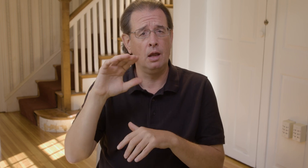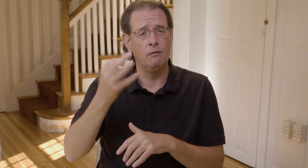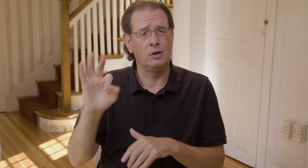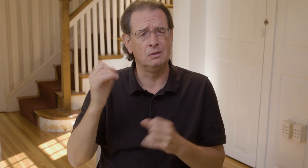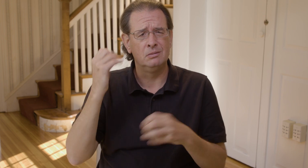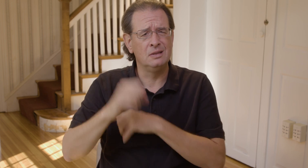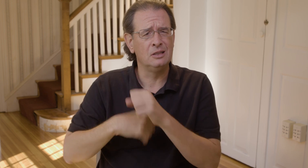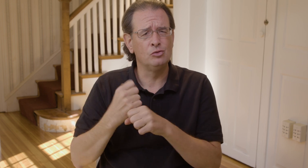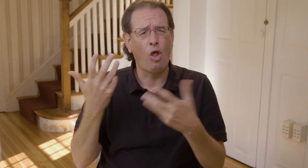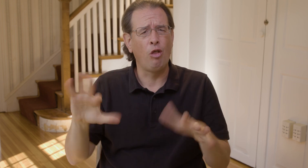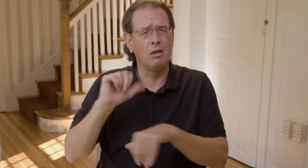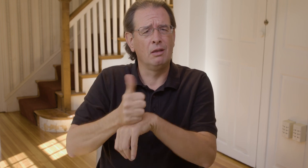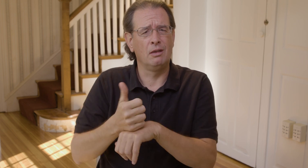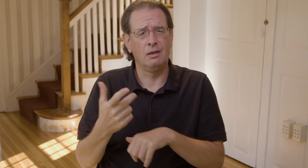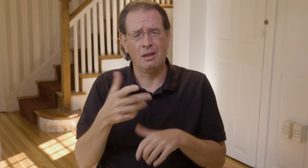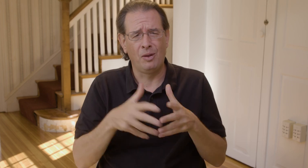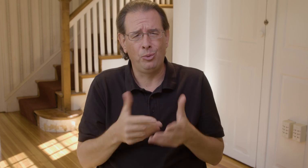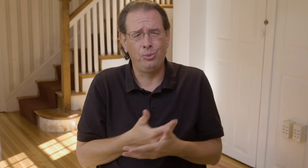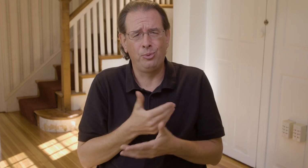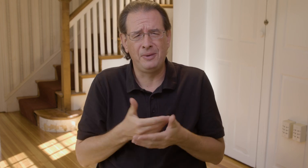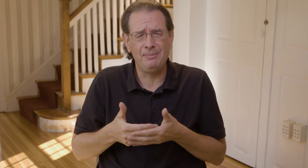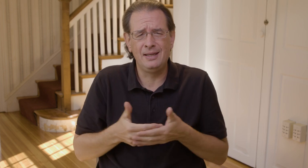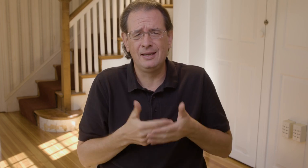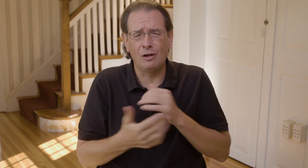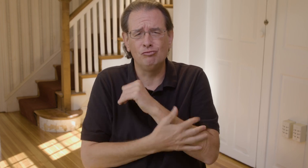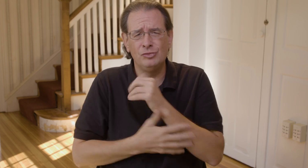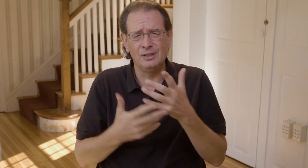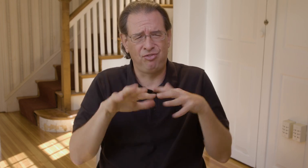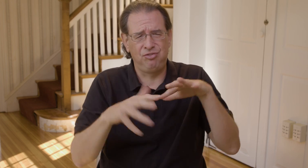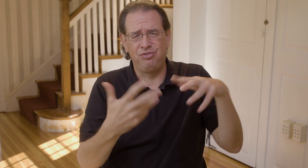France had already established their roads years ago. America was still a new country that was unkempt.